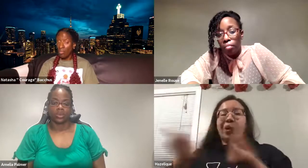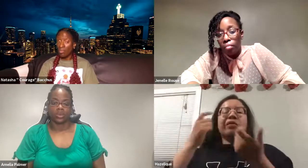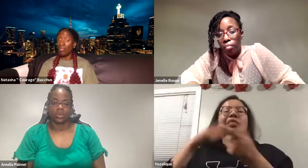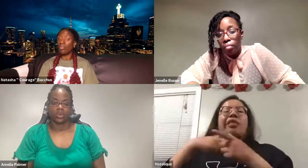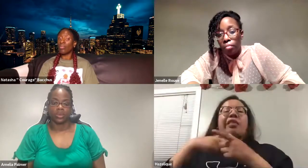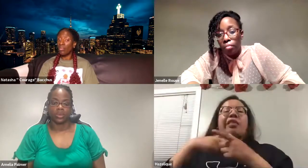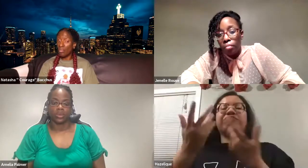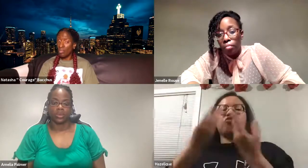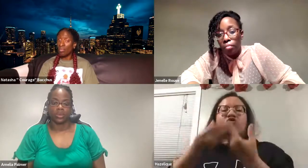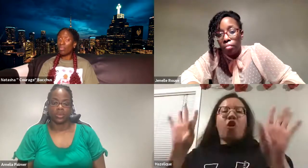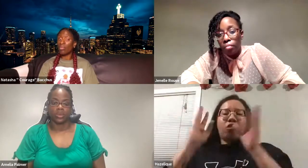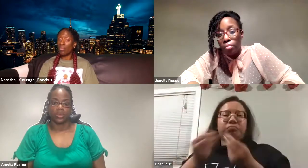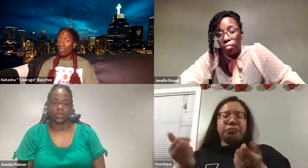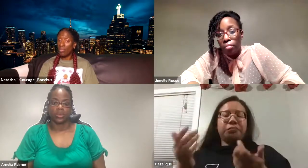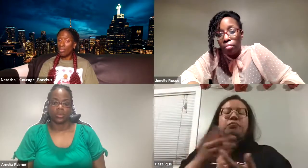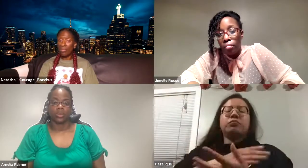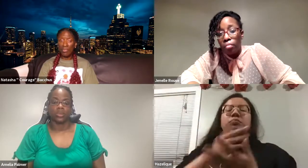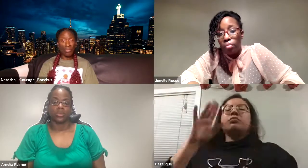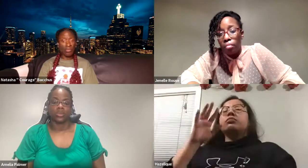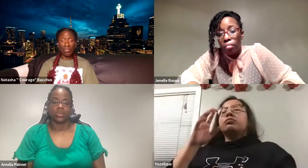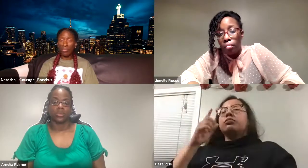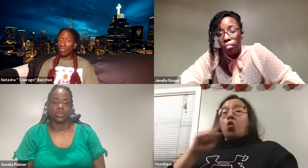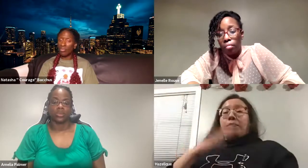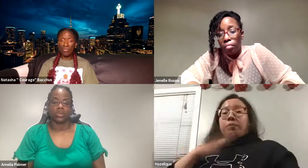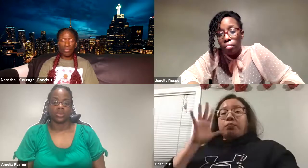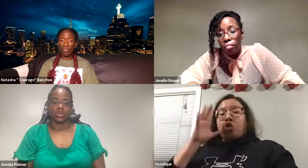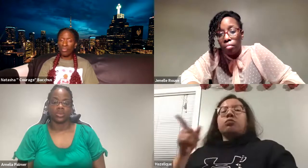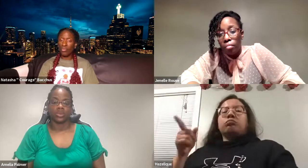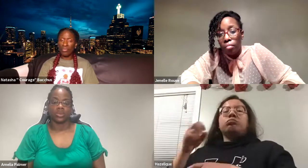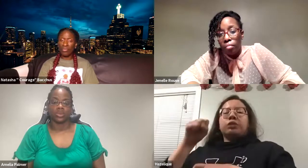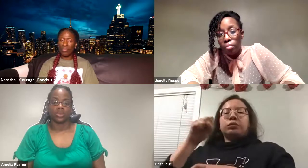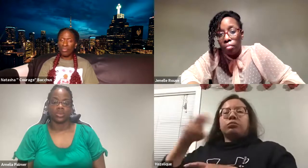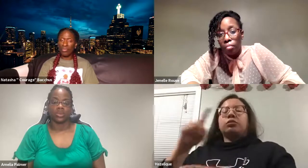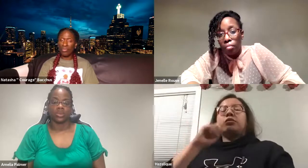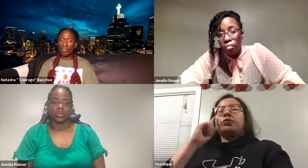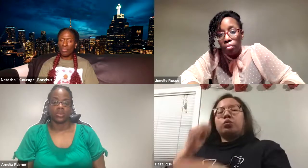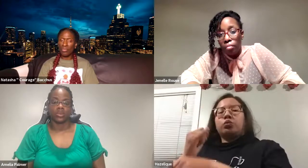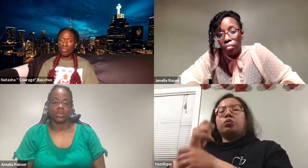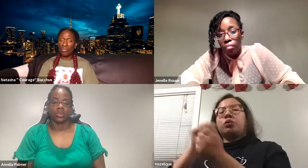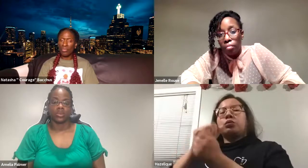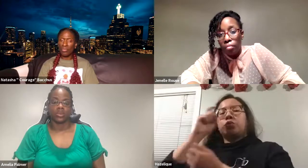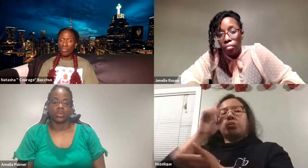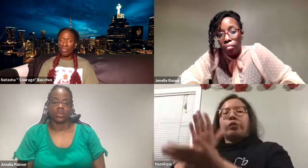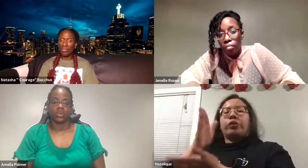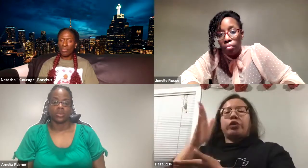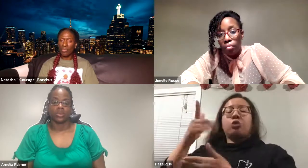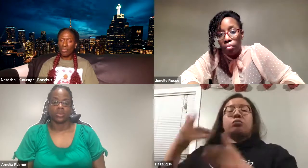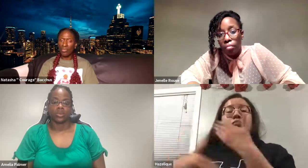and so they eventually forgot that sign language and that language, so those that went to the